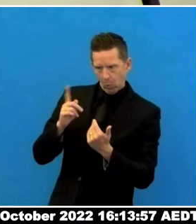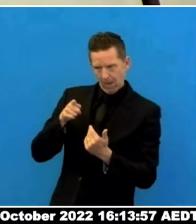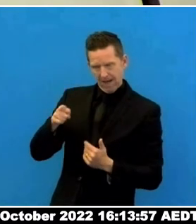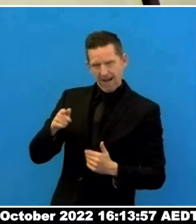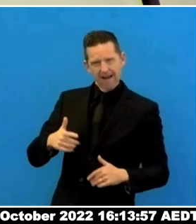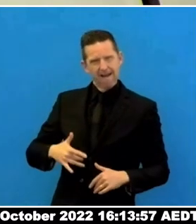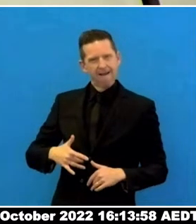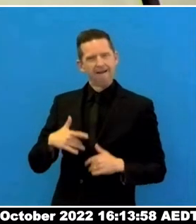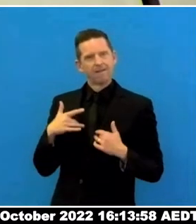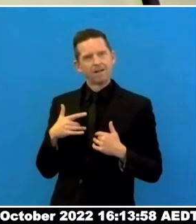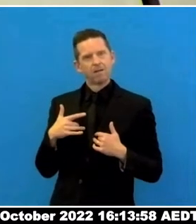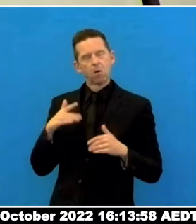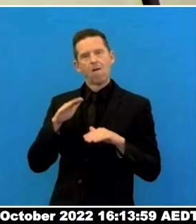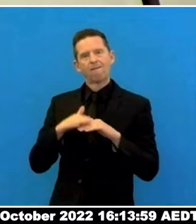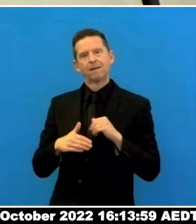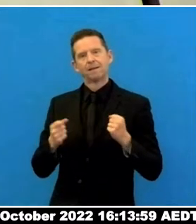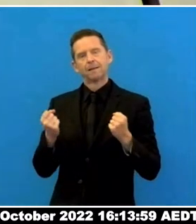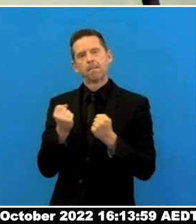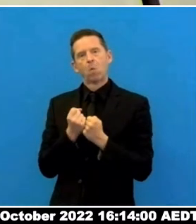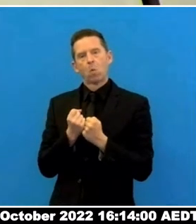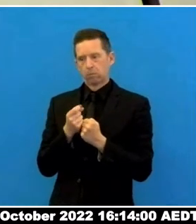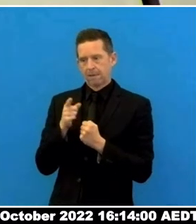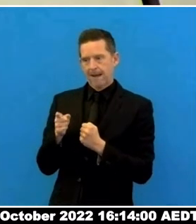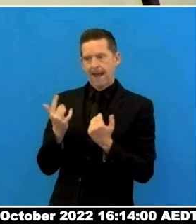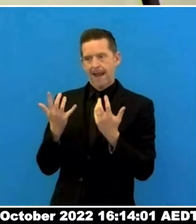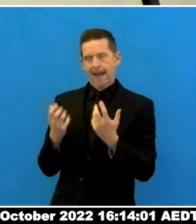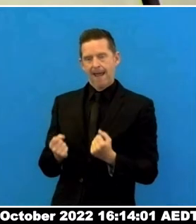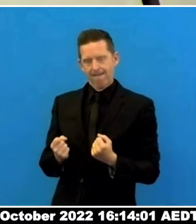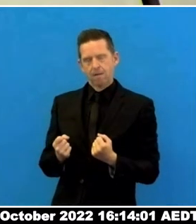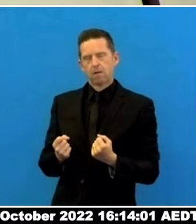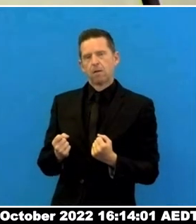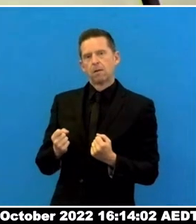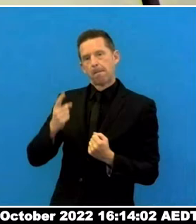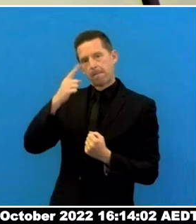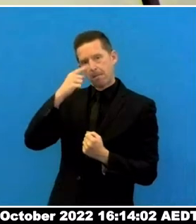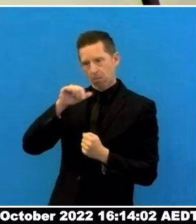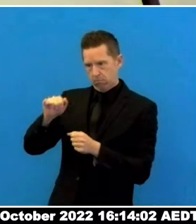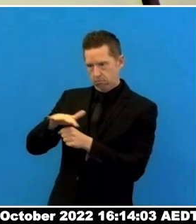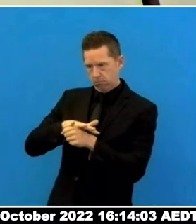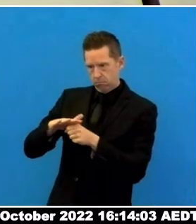about the support that you have received from people within the local community